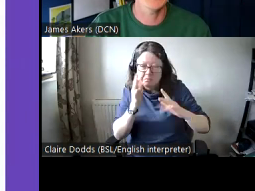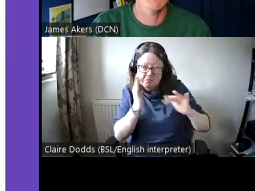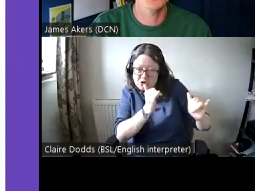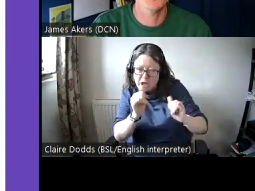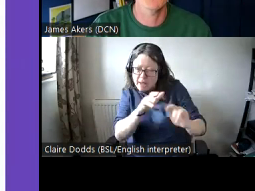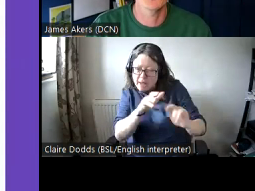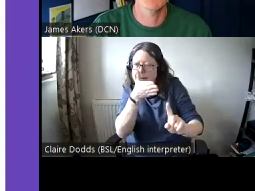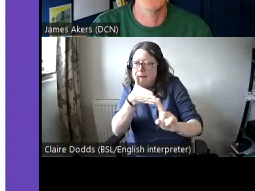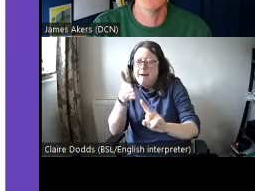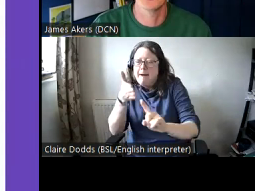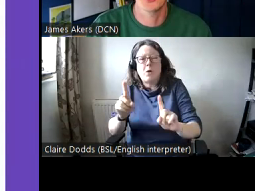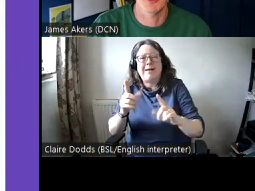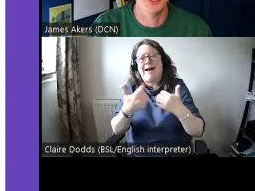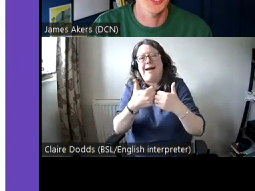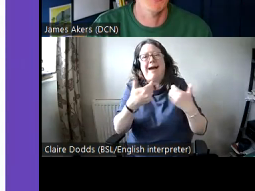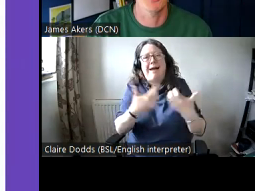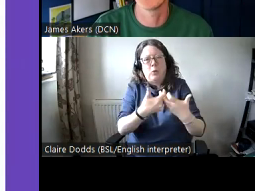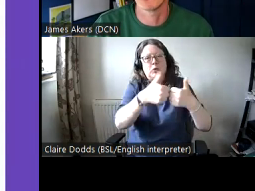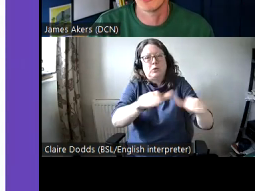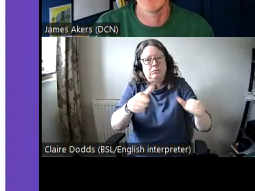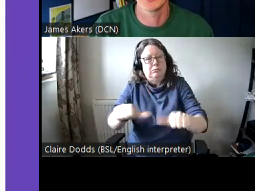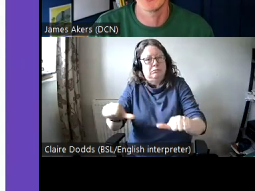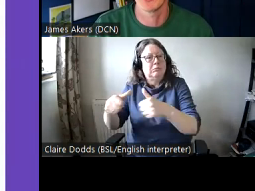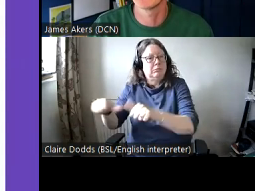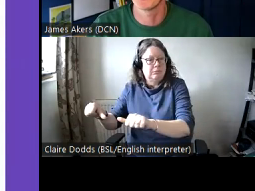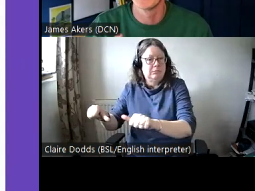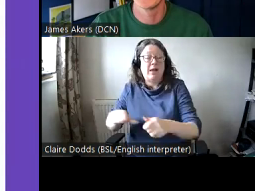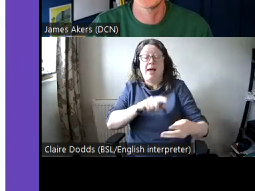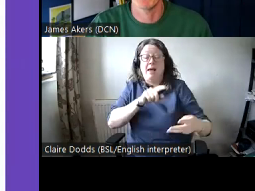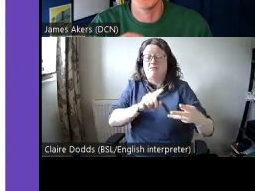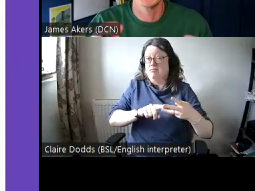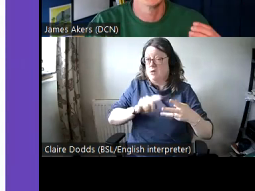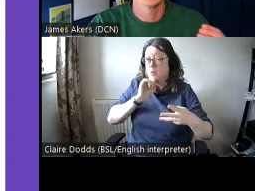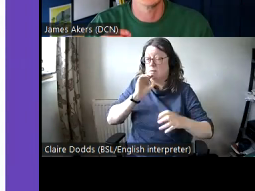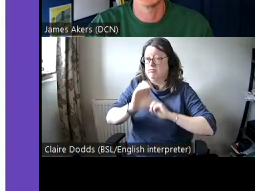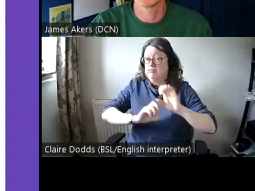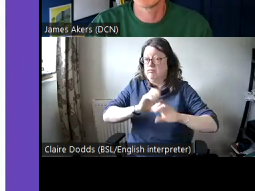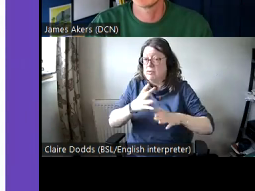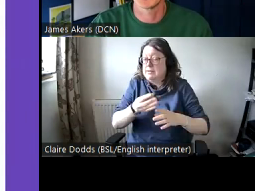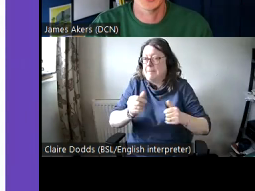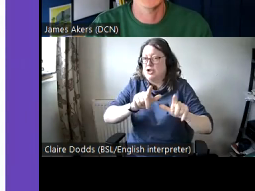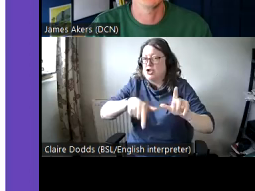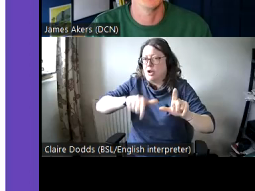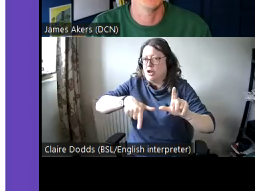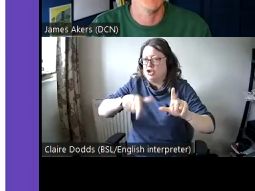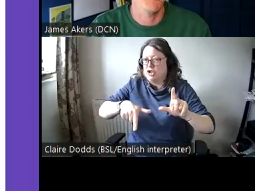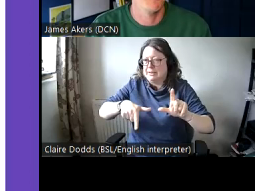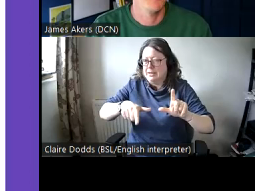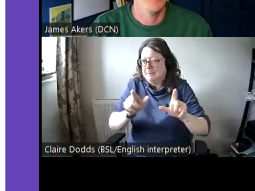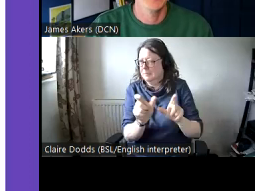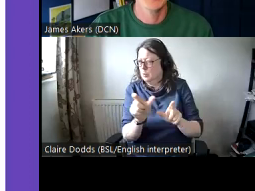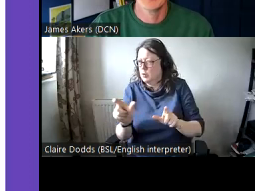Then we're going to go through some of the terminology and what things really mean as well. There's going to be lots of descriptions and guides for you as well.